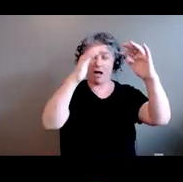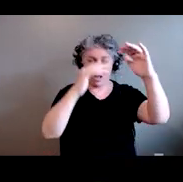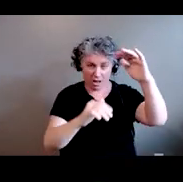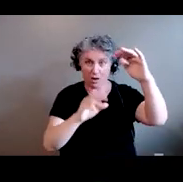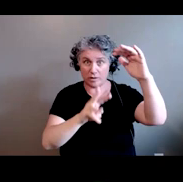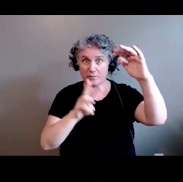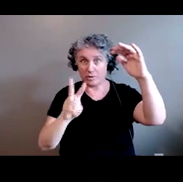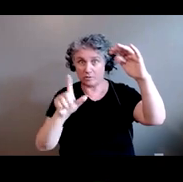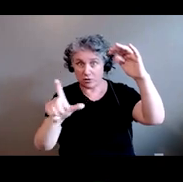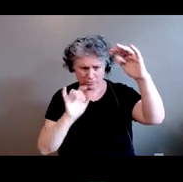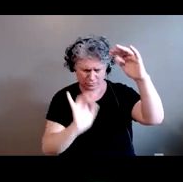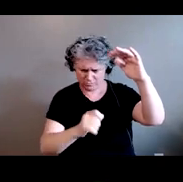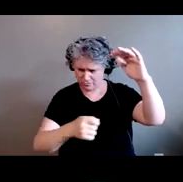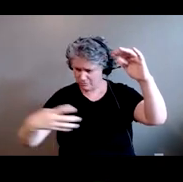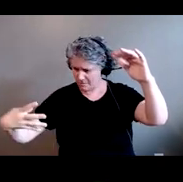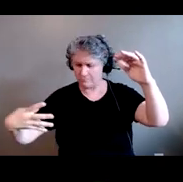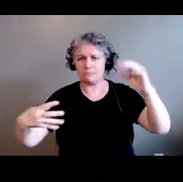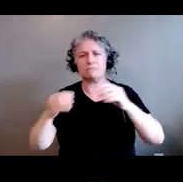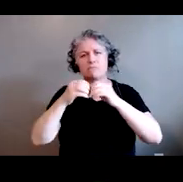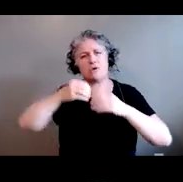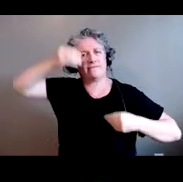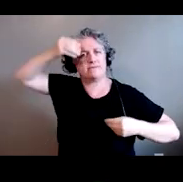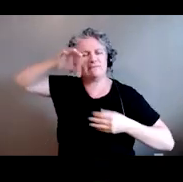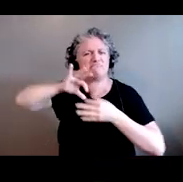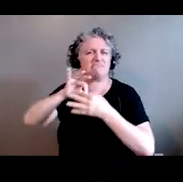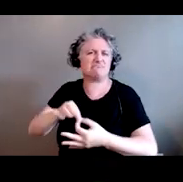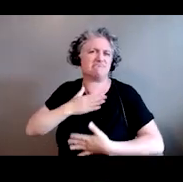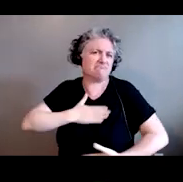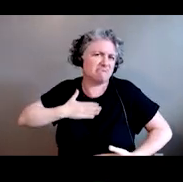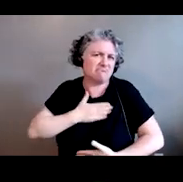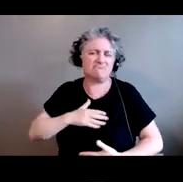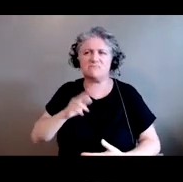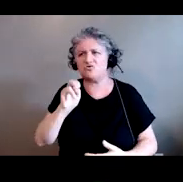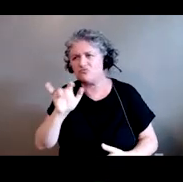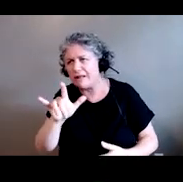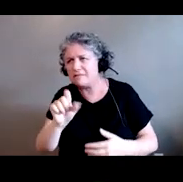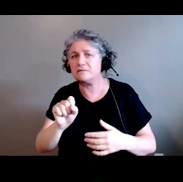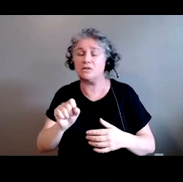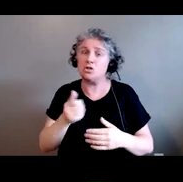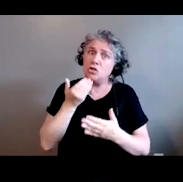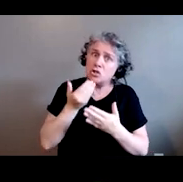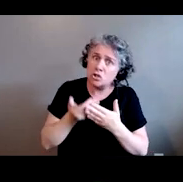of more accessible information around recreating different trial systems, which is great, but